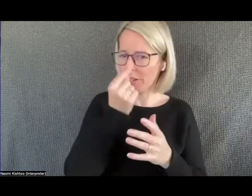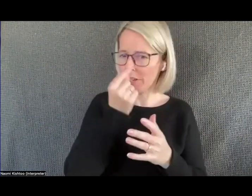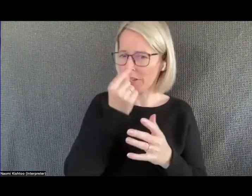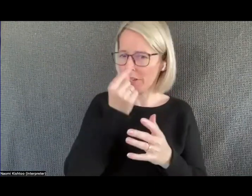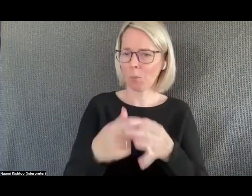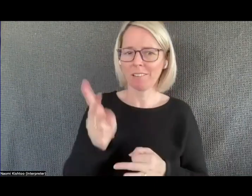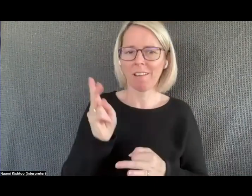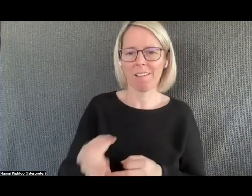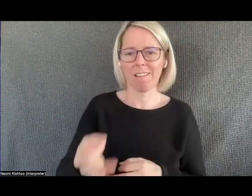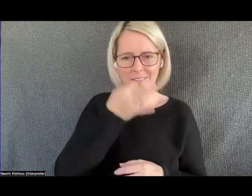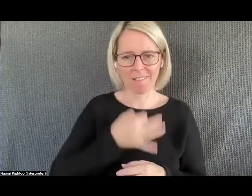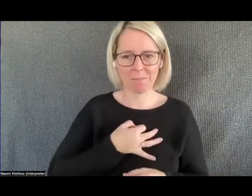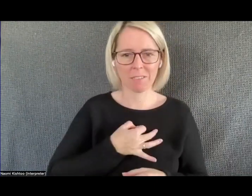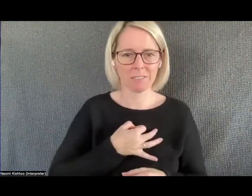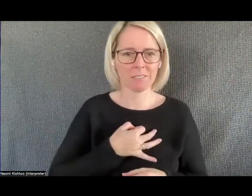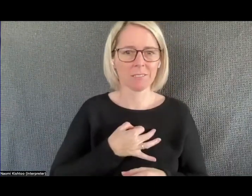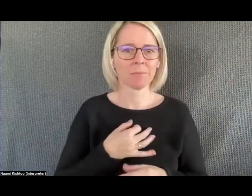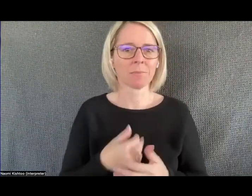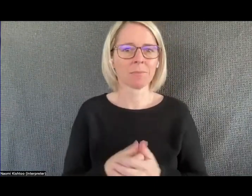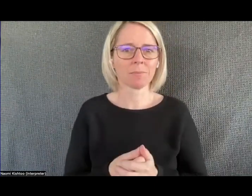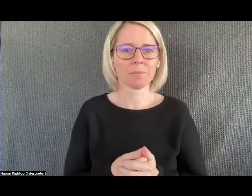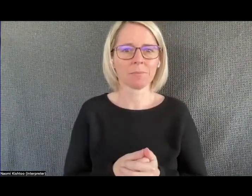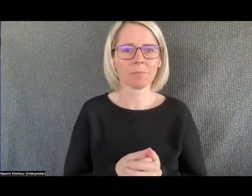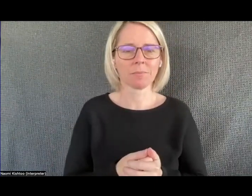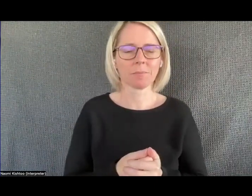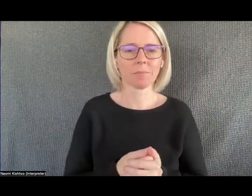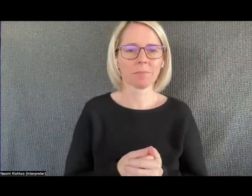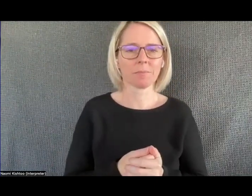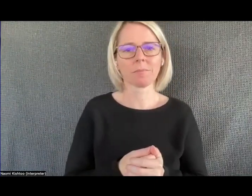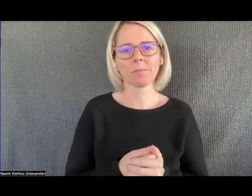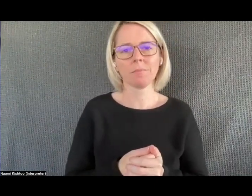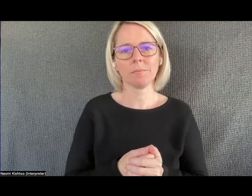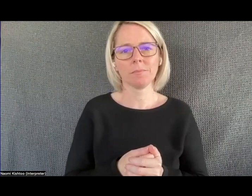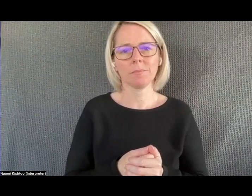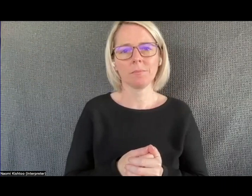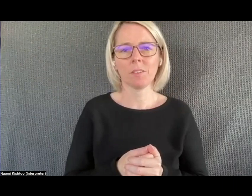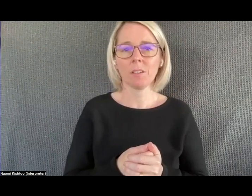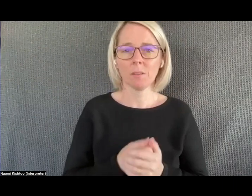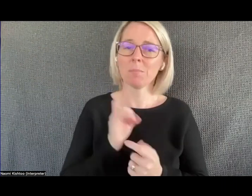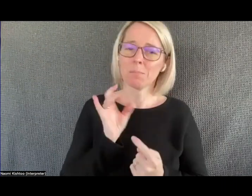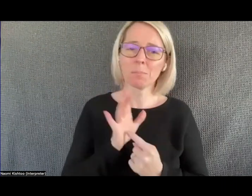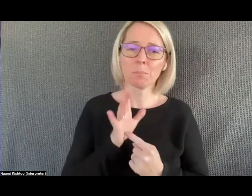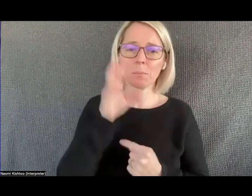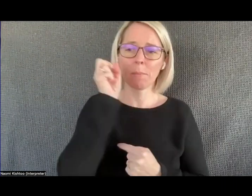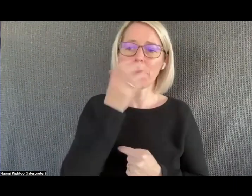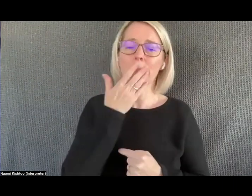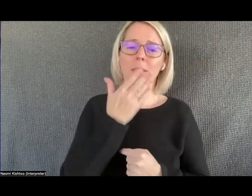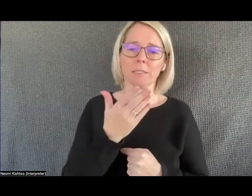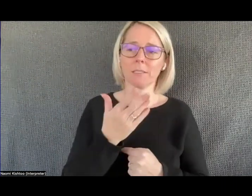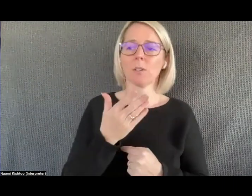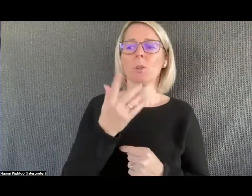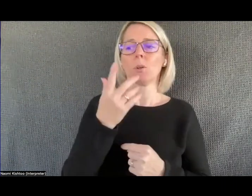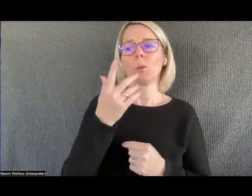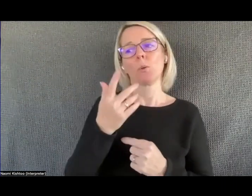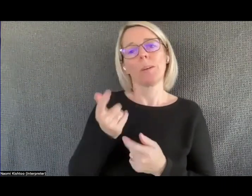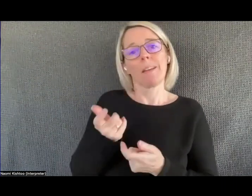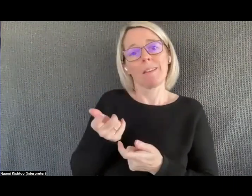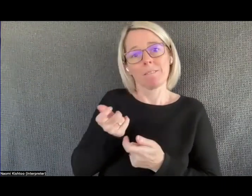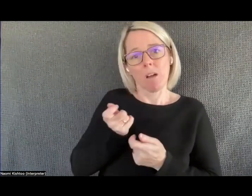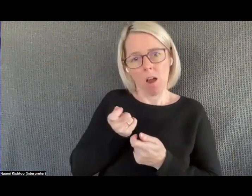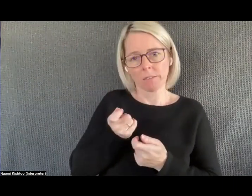question, but I would always be saying invite by offering your hands under.